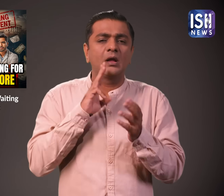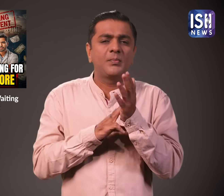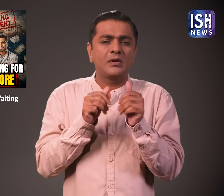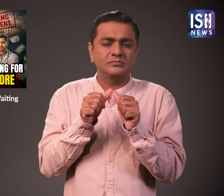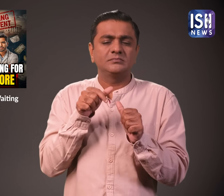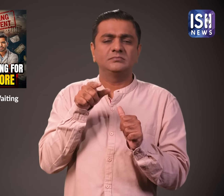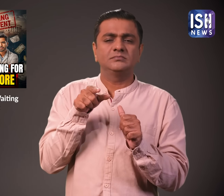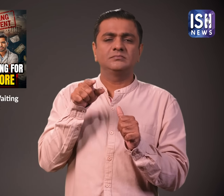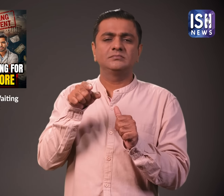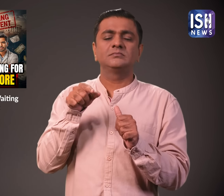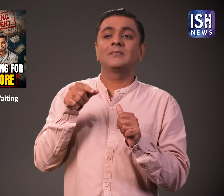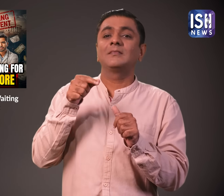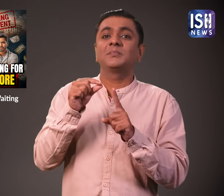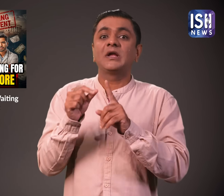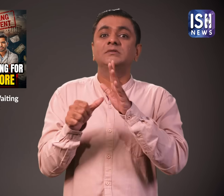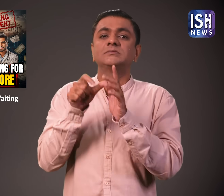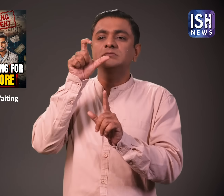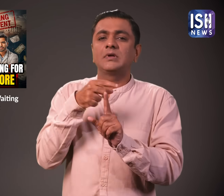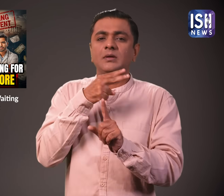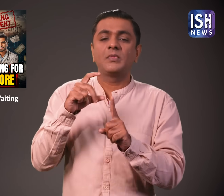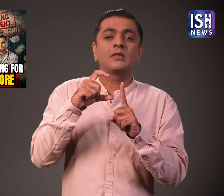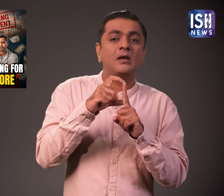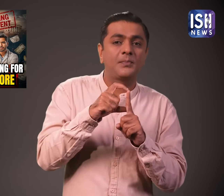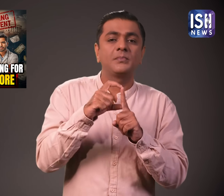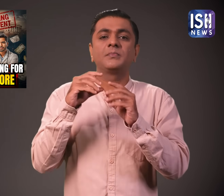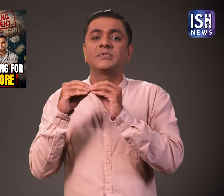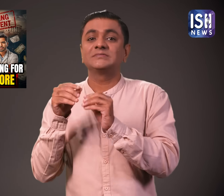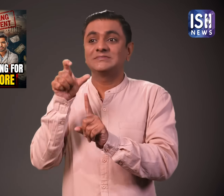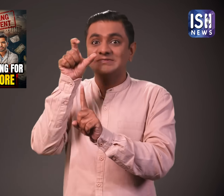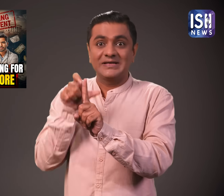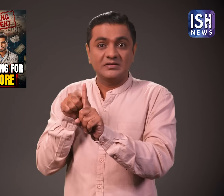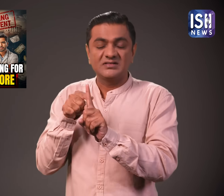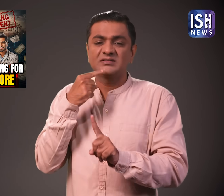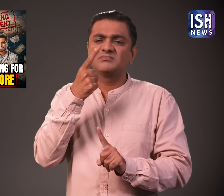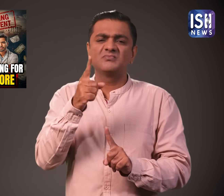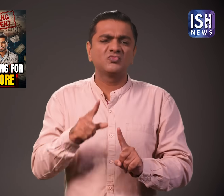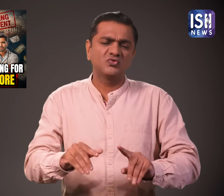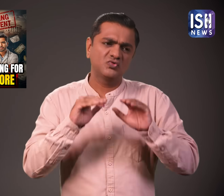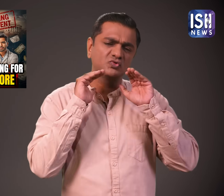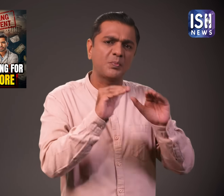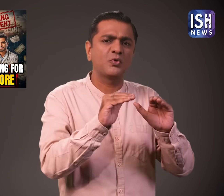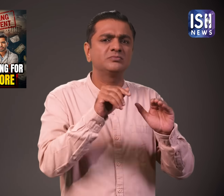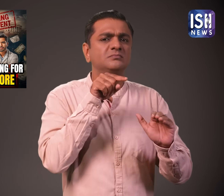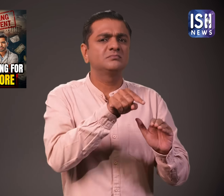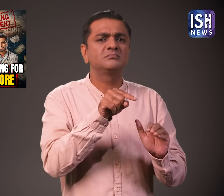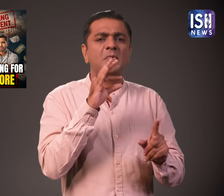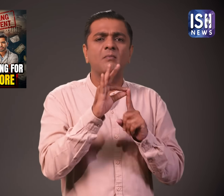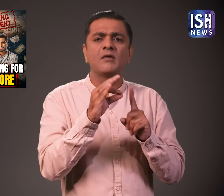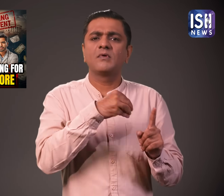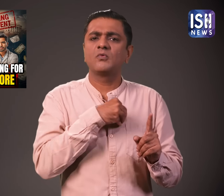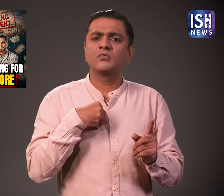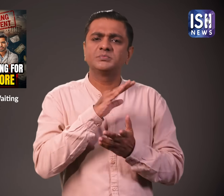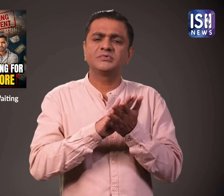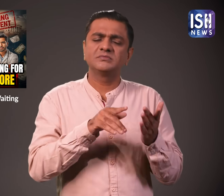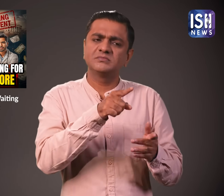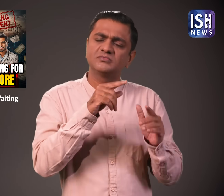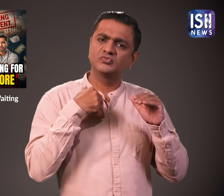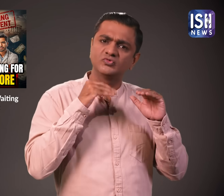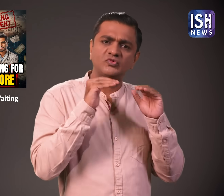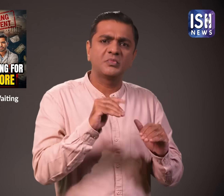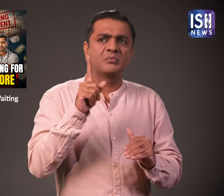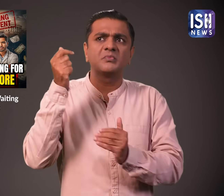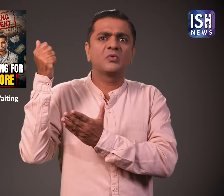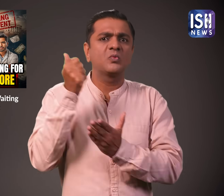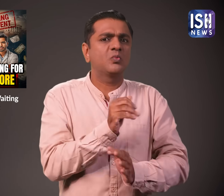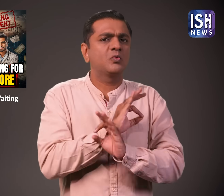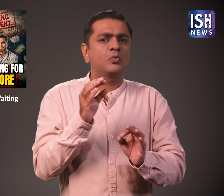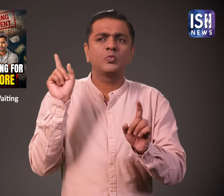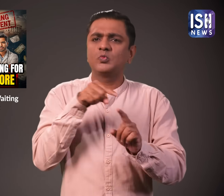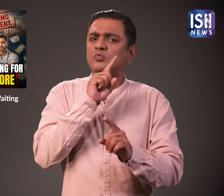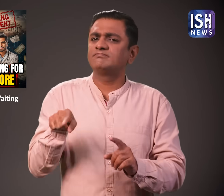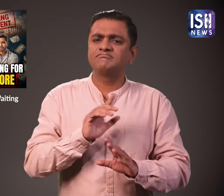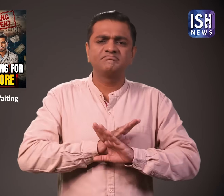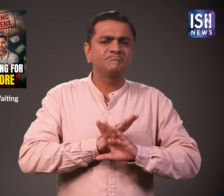IMA National President Dilip Bhanshali supported the hospitals, saying non-payment is wrongful.